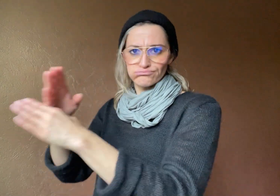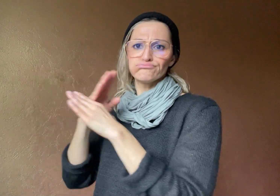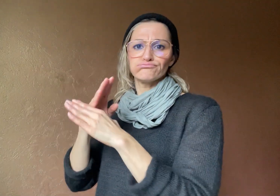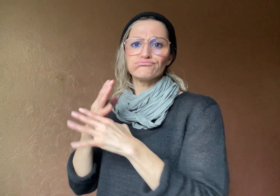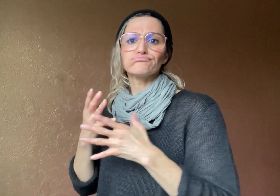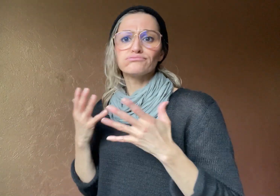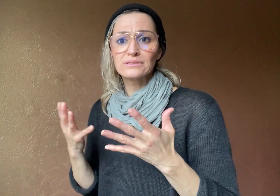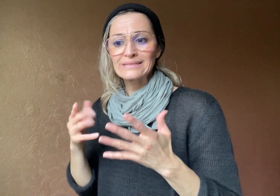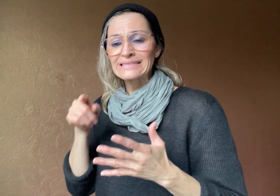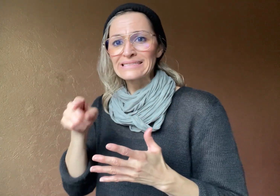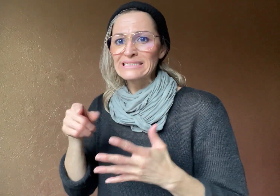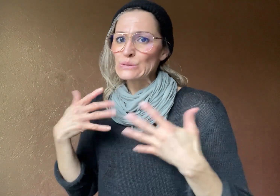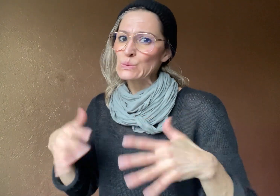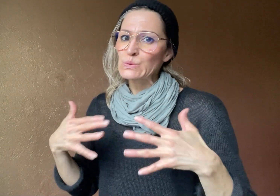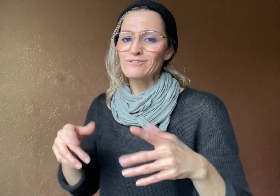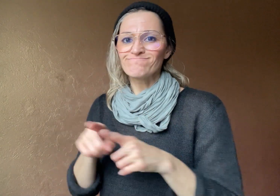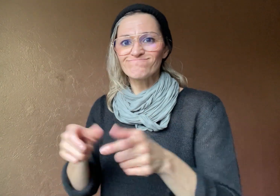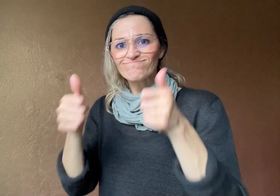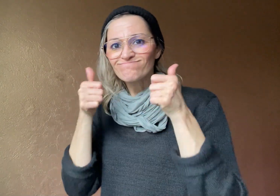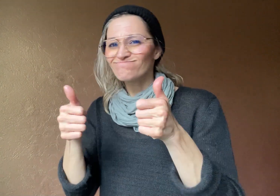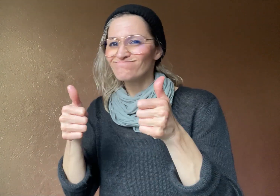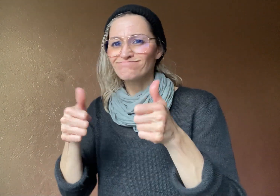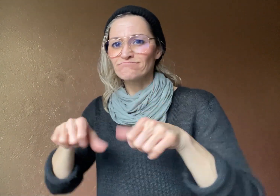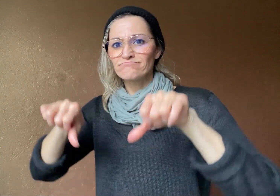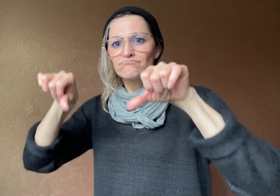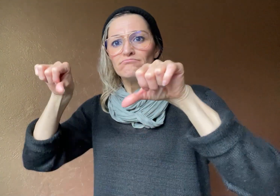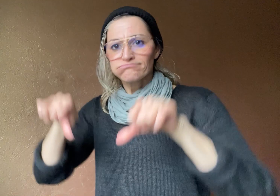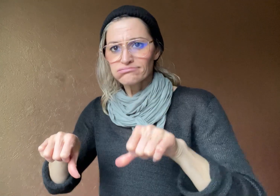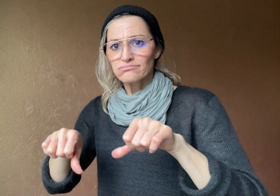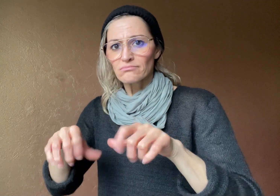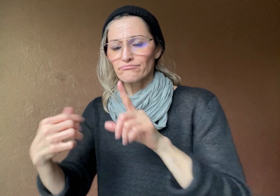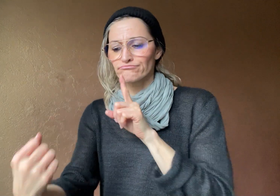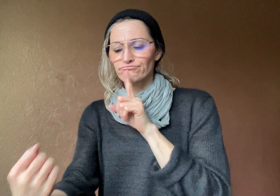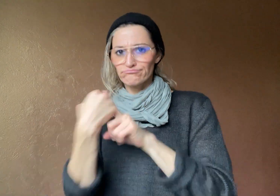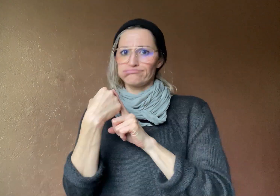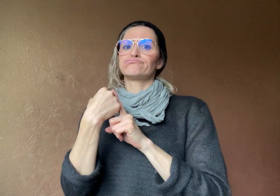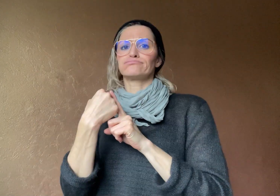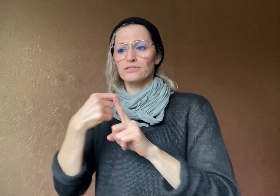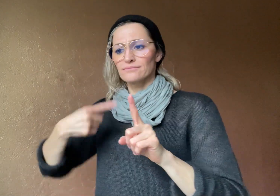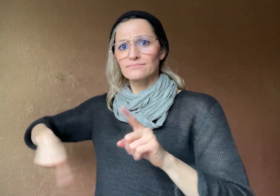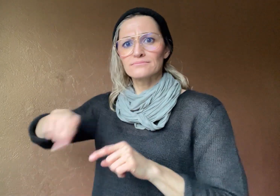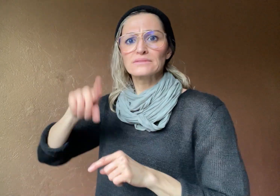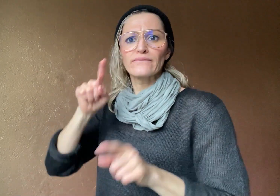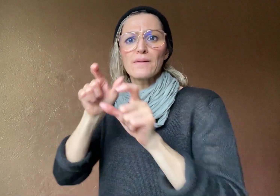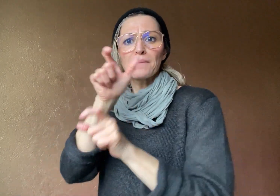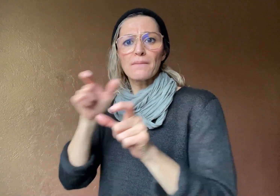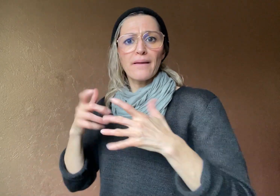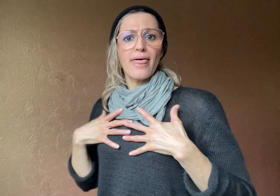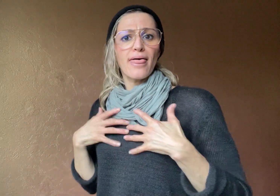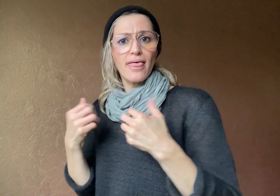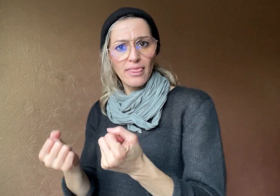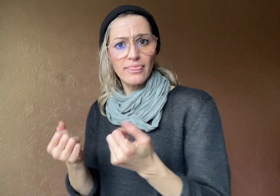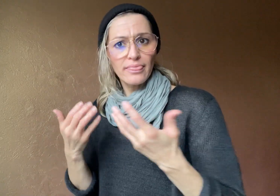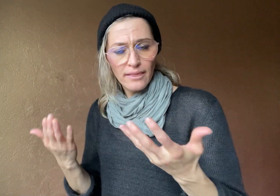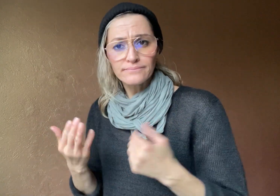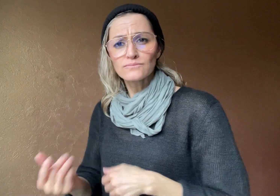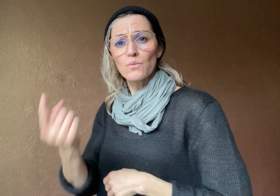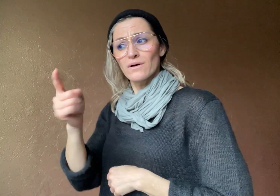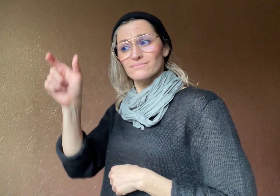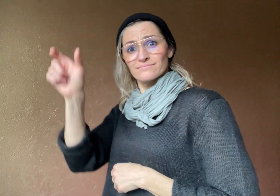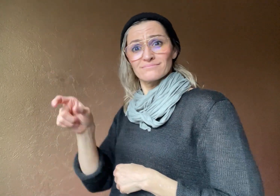and this has a negative impact on Deaf people’s health.